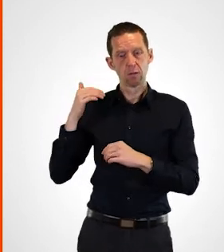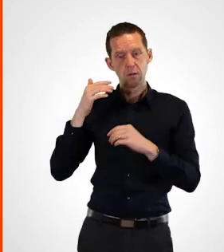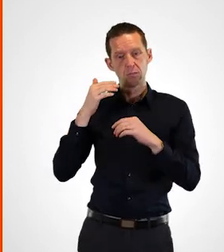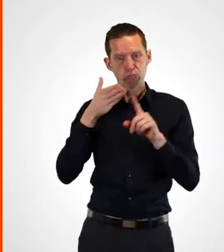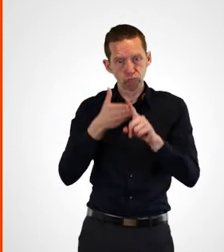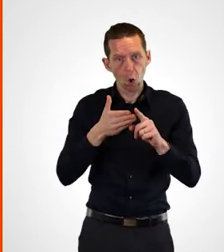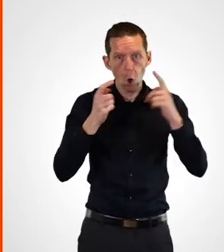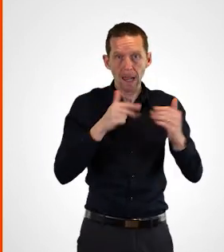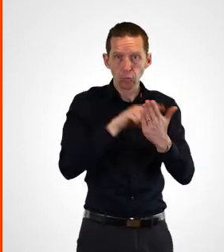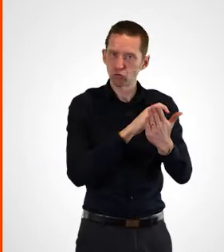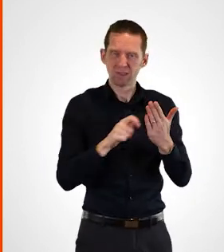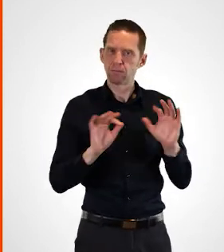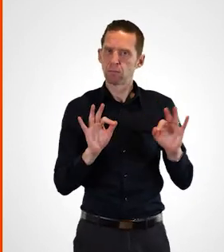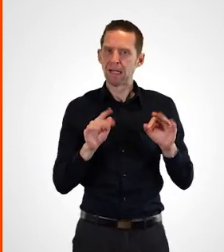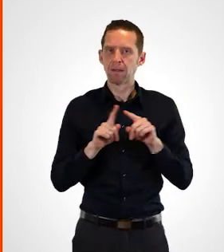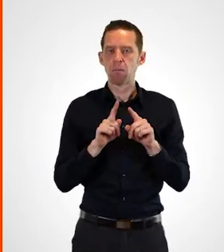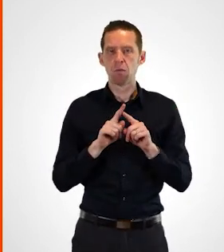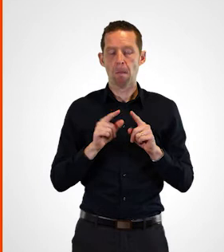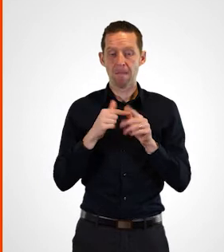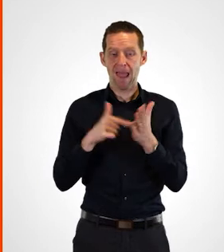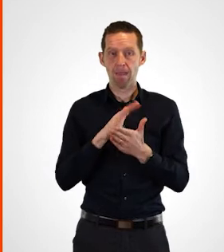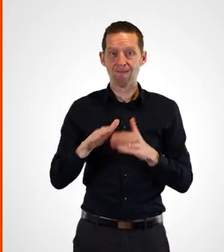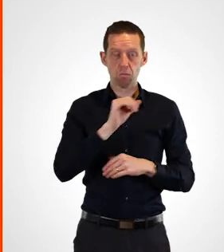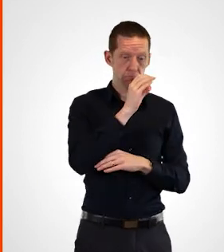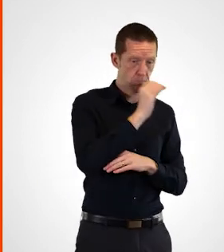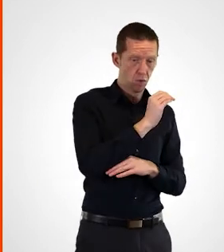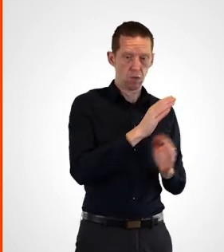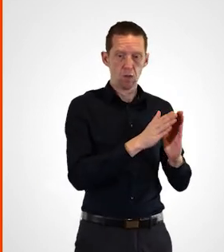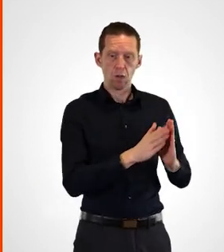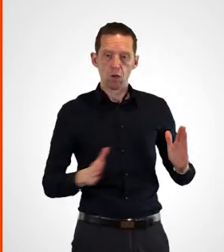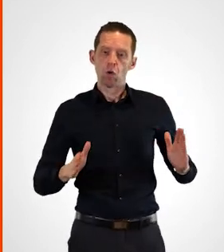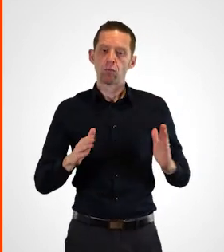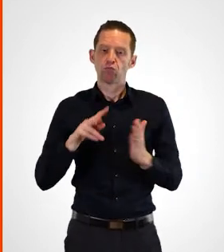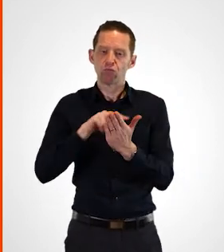what we're talking about in terms of a path from birth to reading and writing